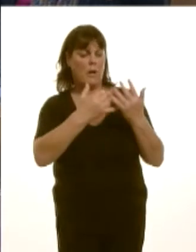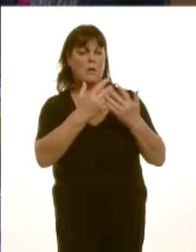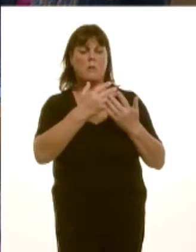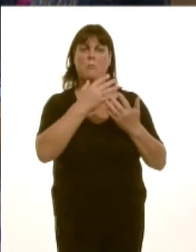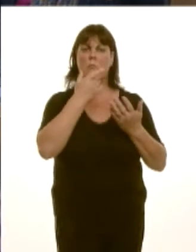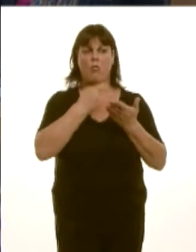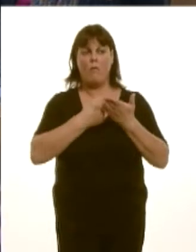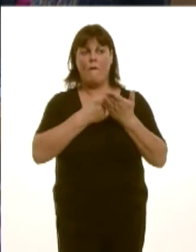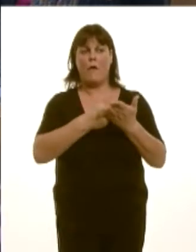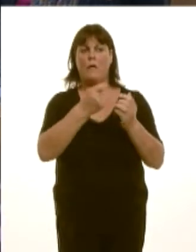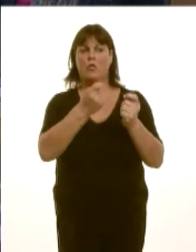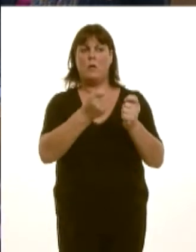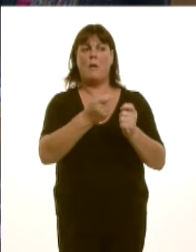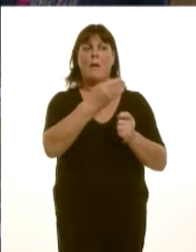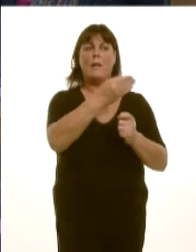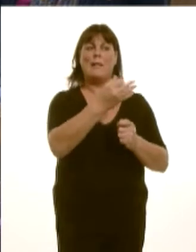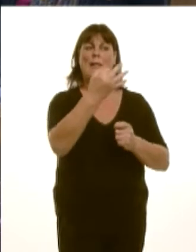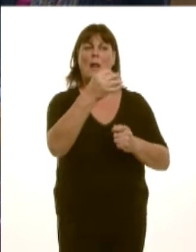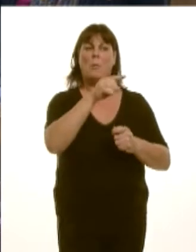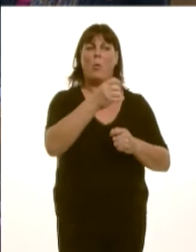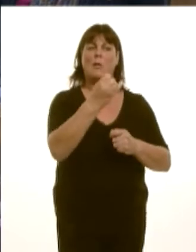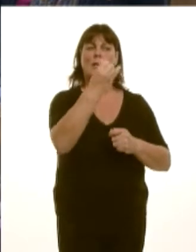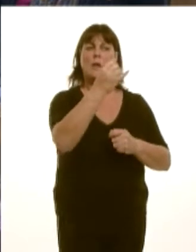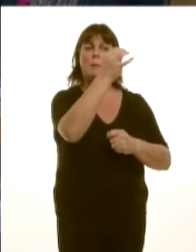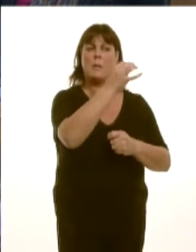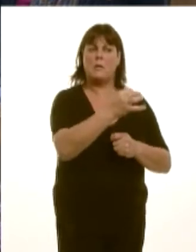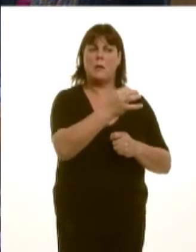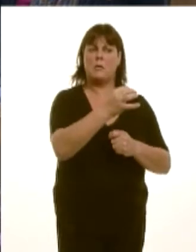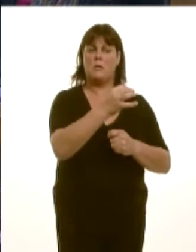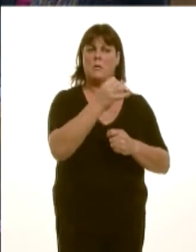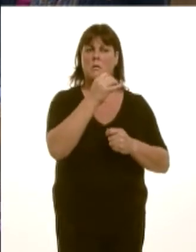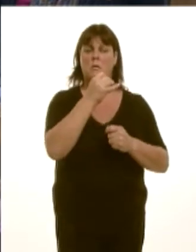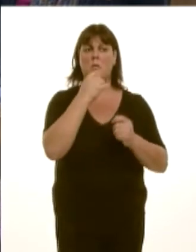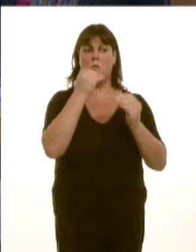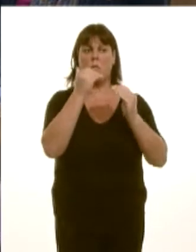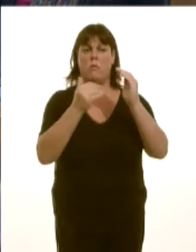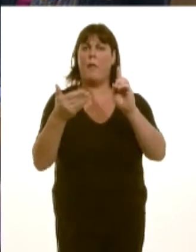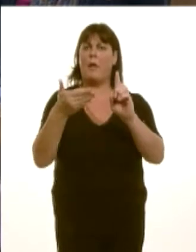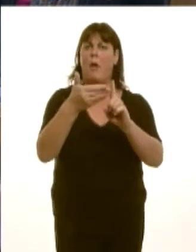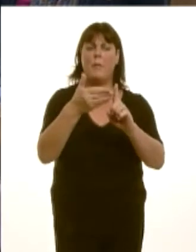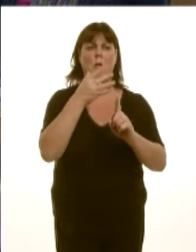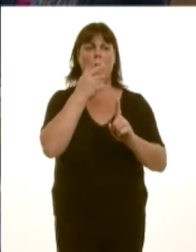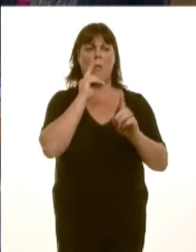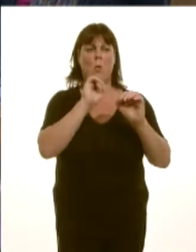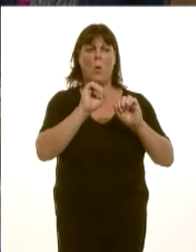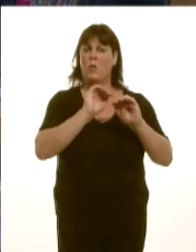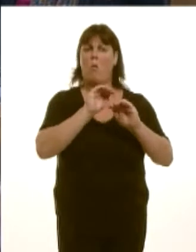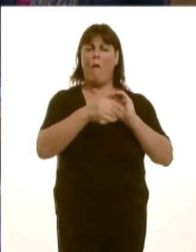times show a 98.6% performance against a 95% target, with no patient waiting in excess of 36 weeks.